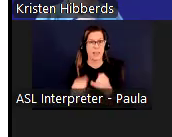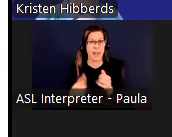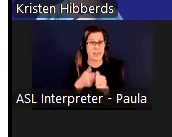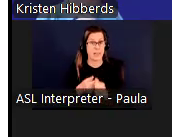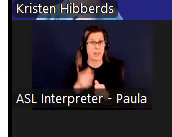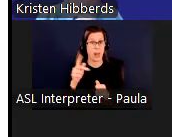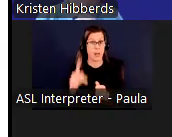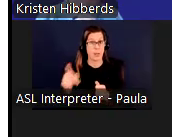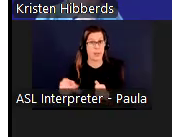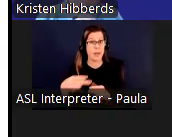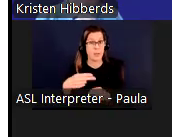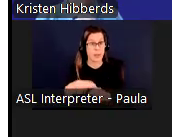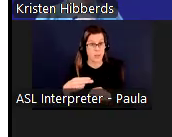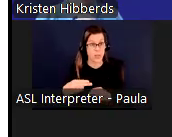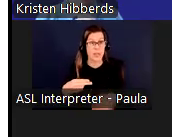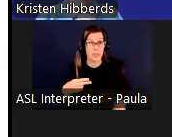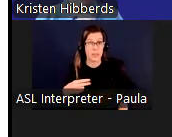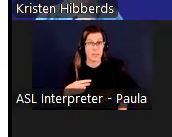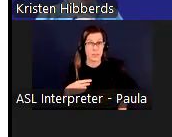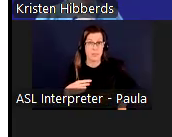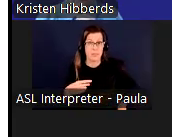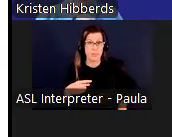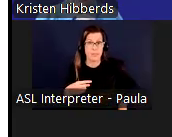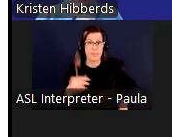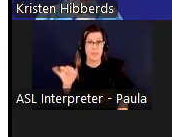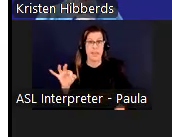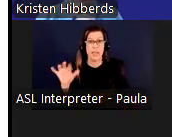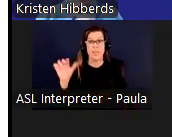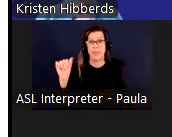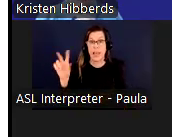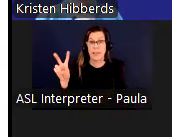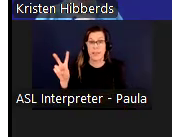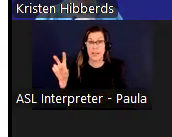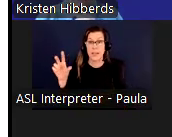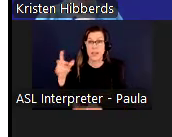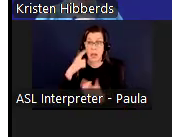because you had mentioned that if the AV approves sharing with the reporter,